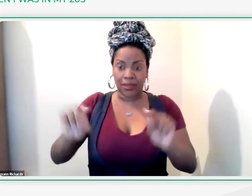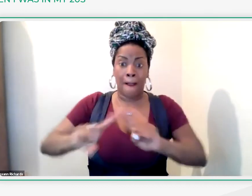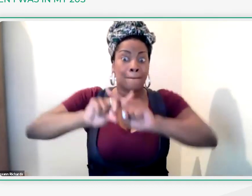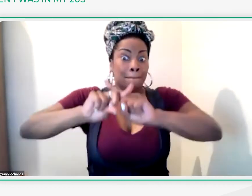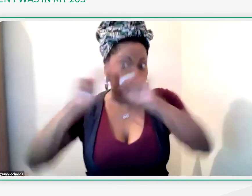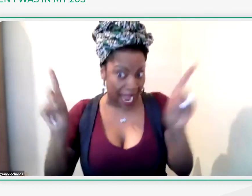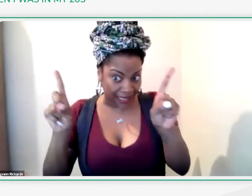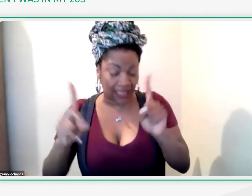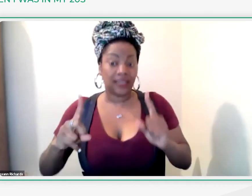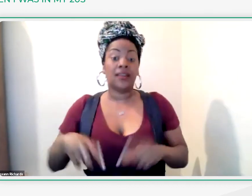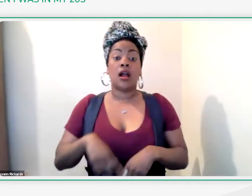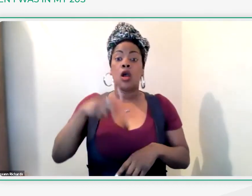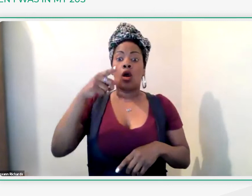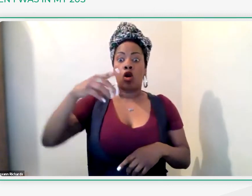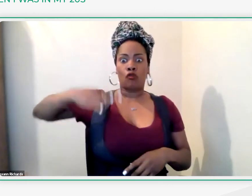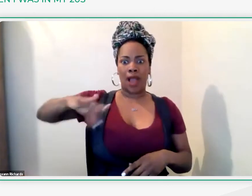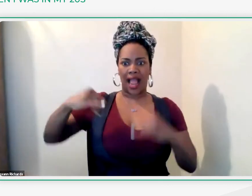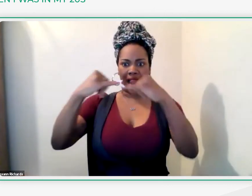to impact your credit, period.